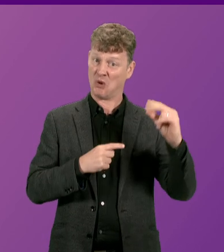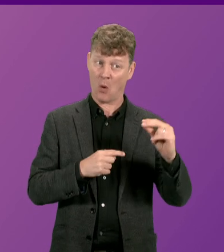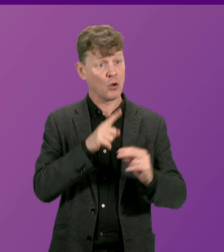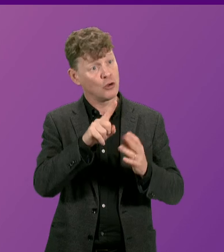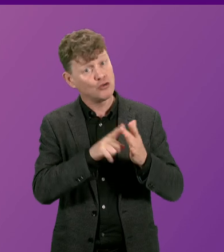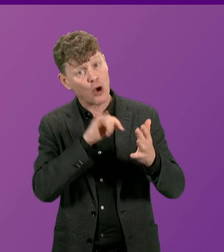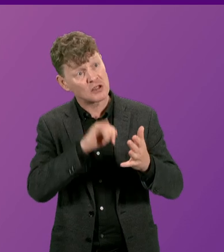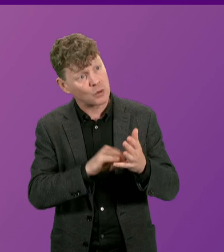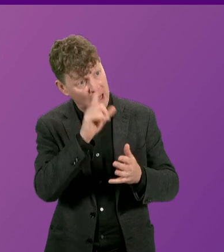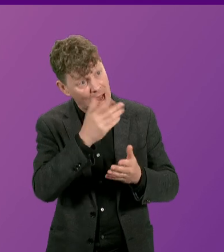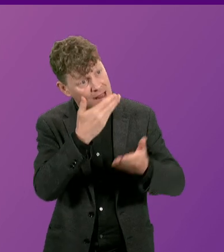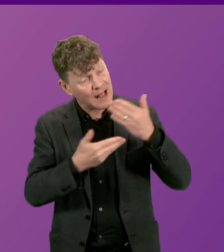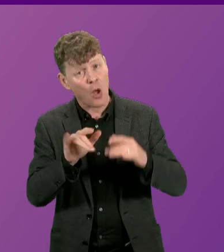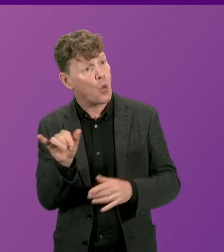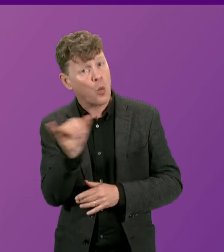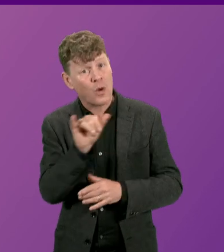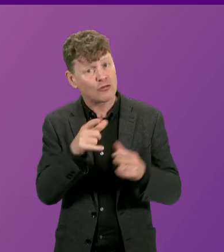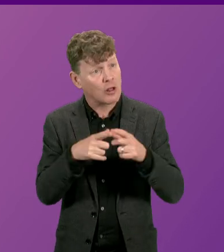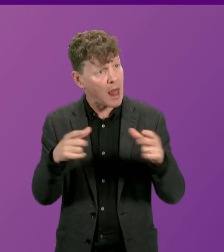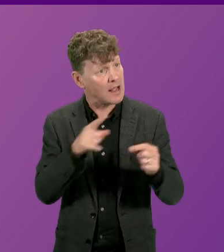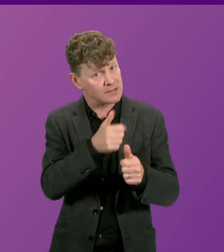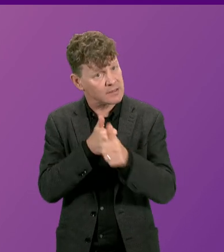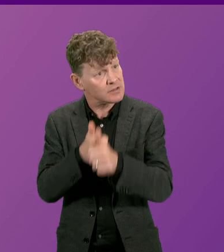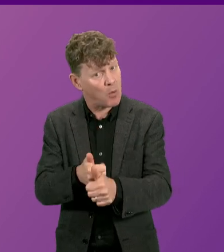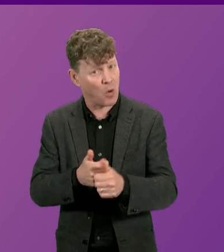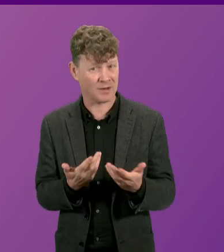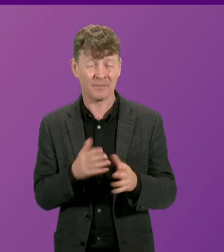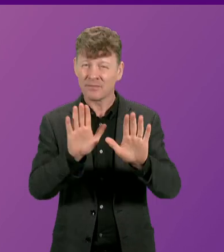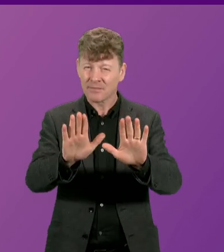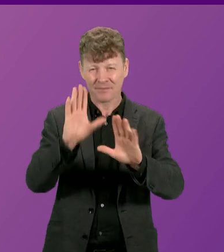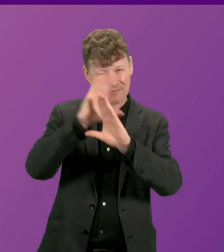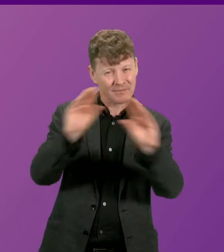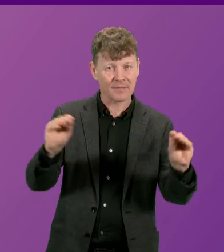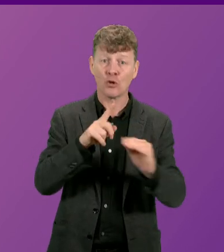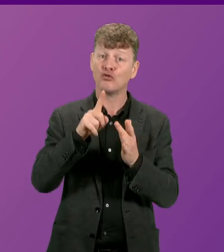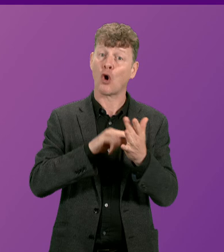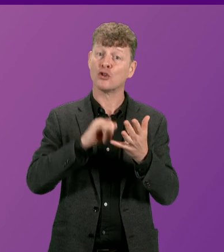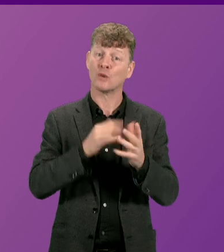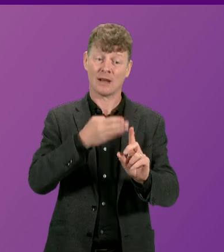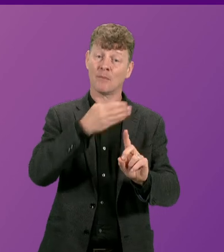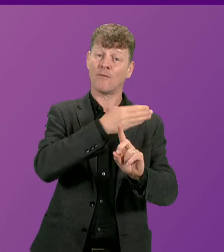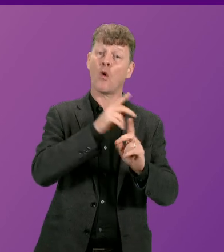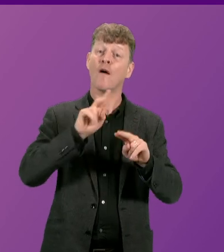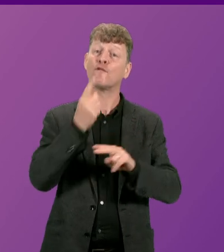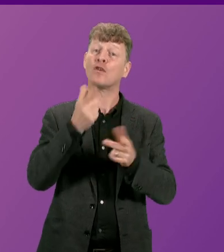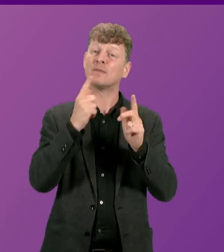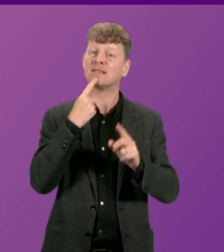tell us which developments the Scottish Government supports. Here is what some of John Swinney’s predecessors have said. Nicola Sturgeon,